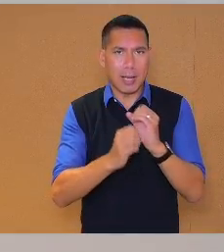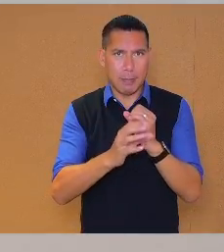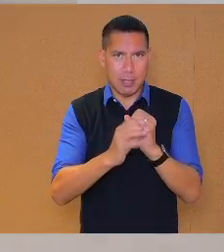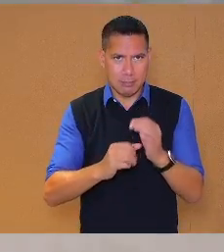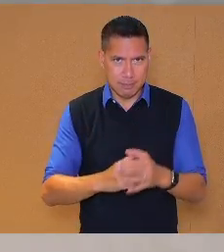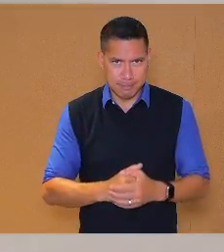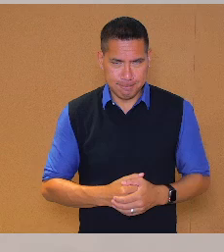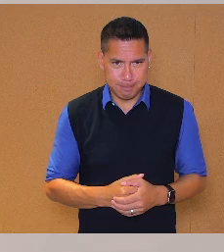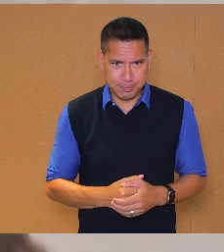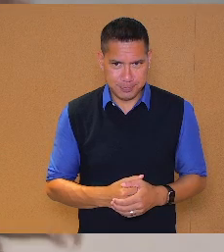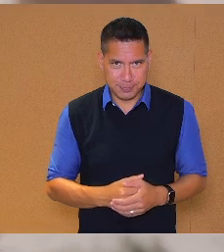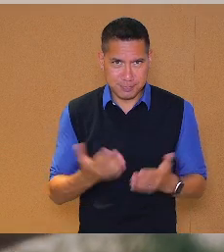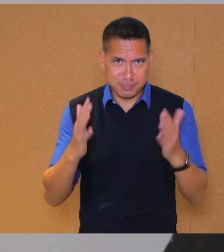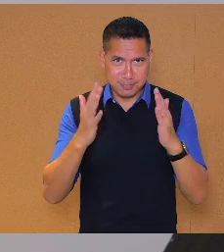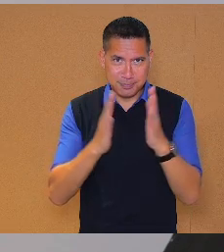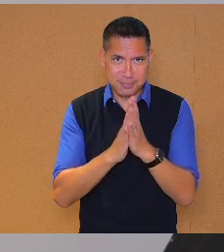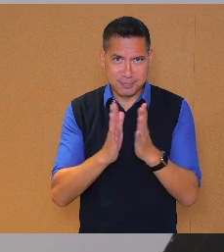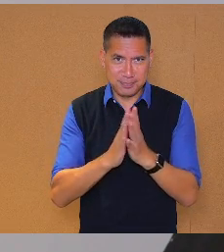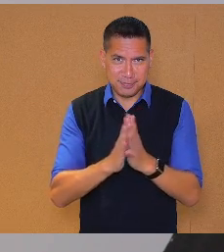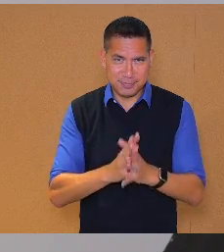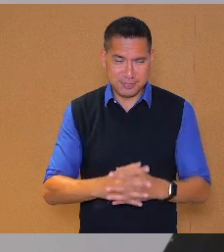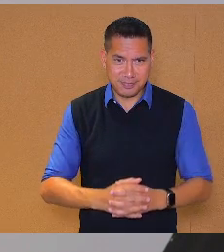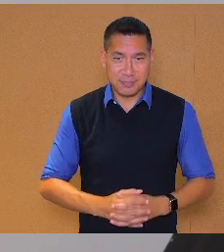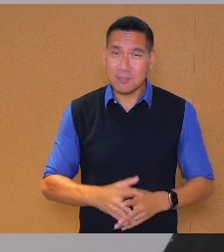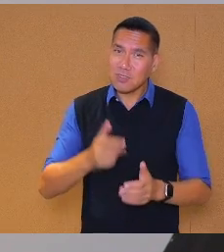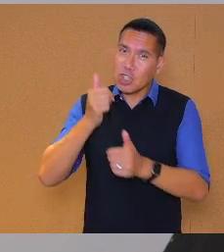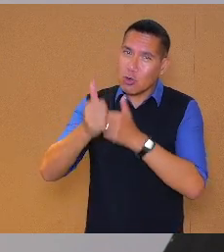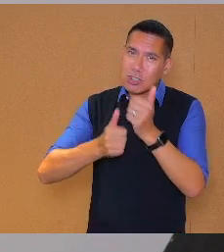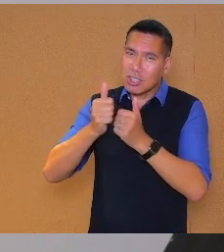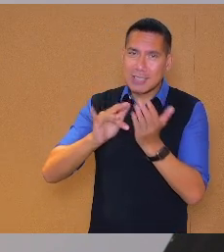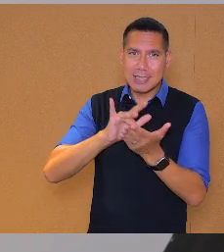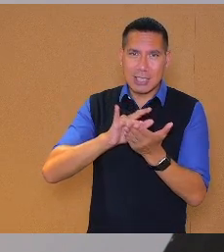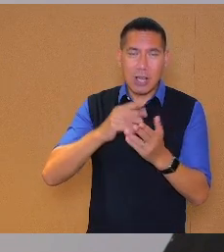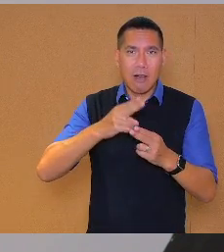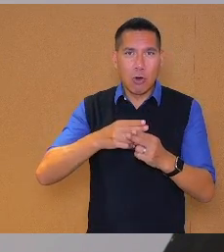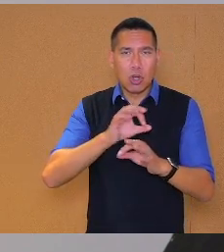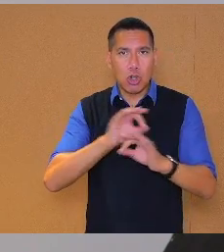You Are Not Alone Campaign -. >> Congratulations, Centre for